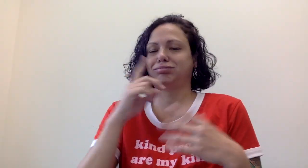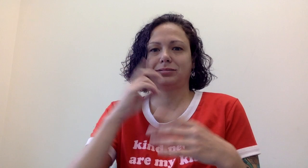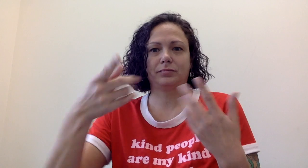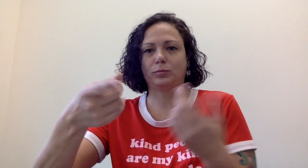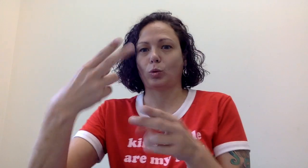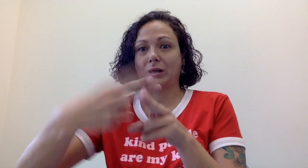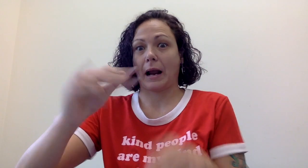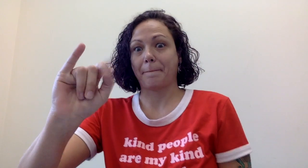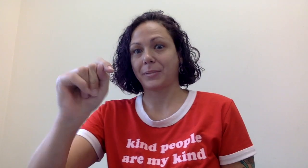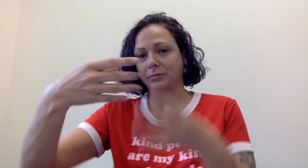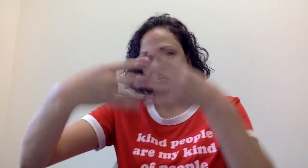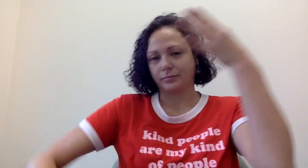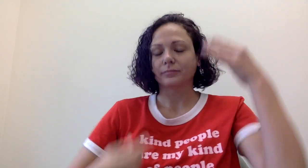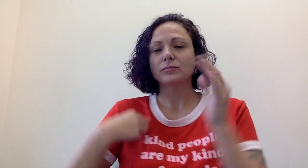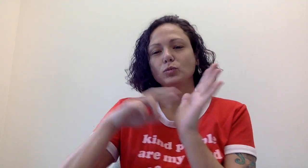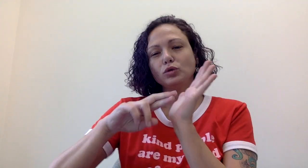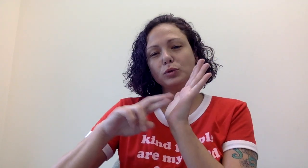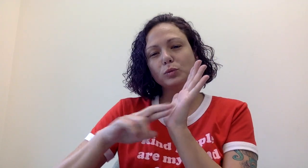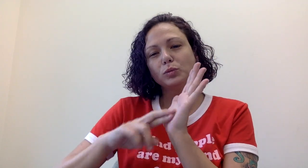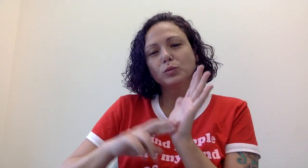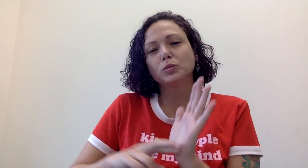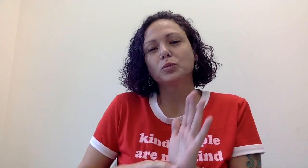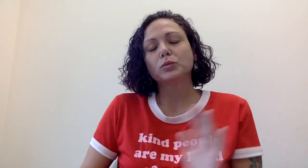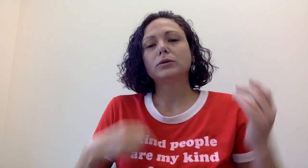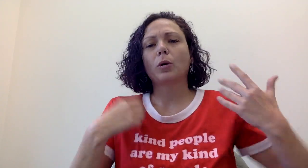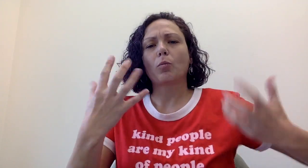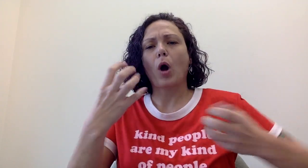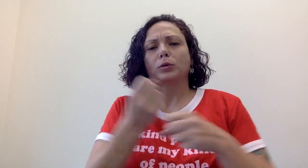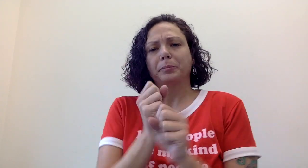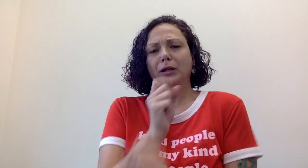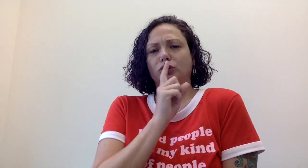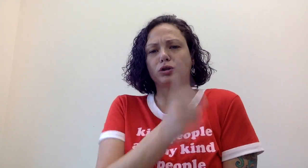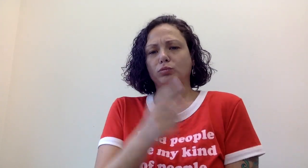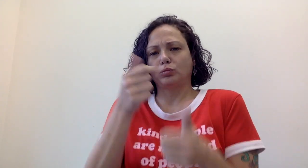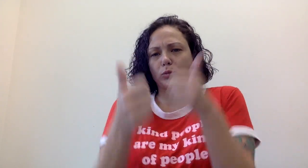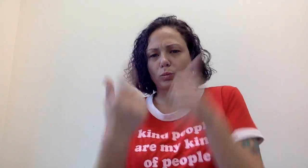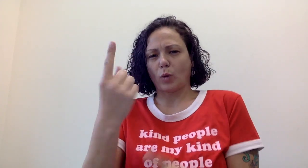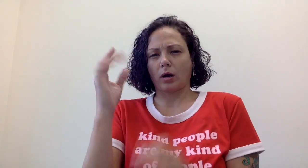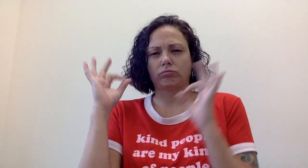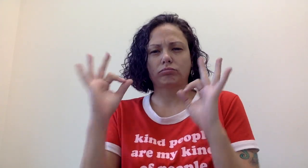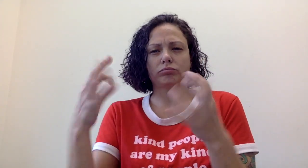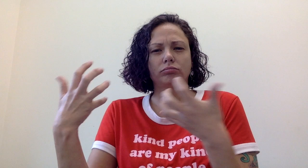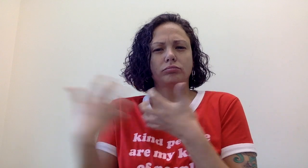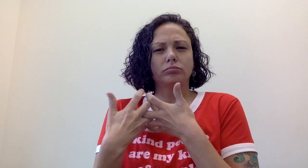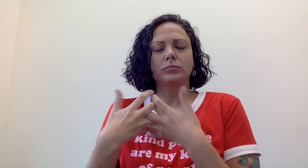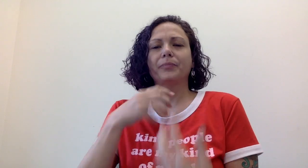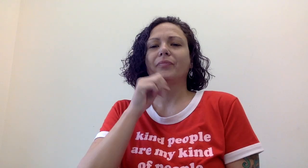you name it, I researched them all. I wanted to make sure I embarked on a diet that would be compatible for me,